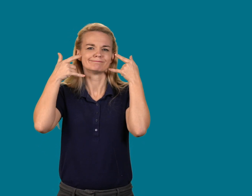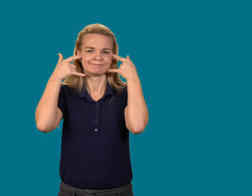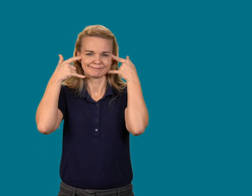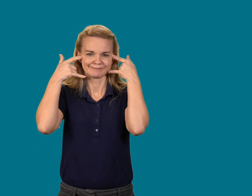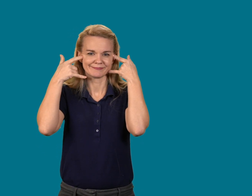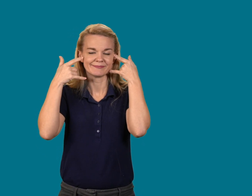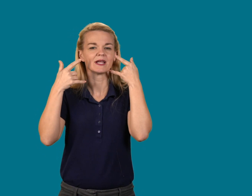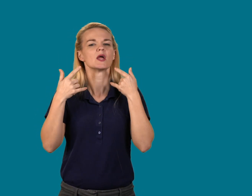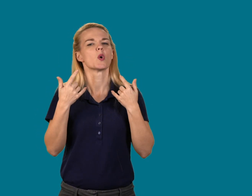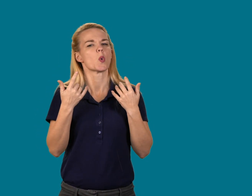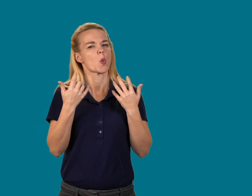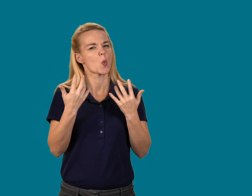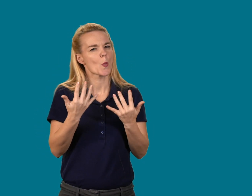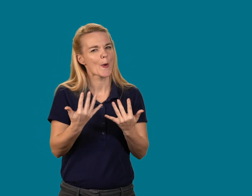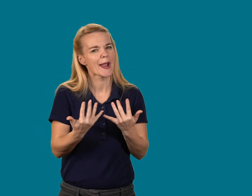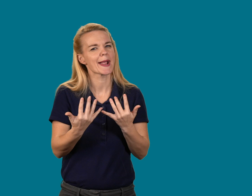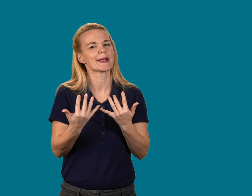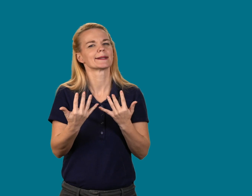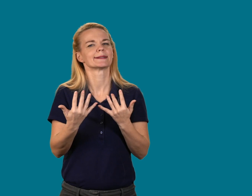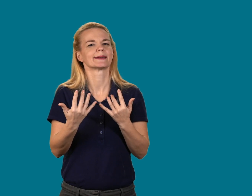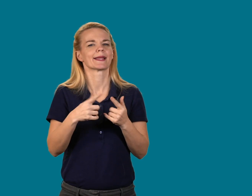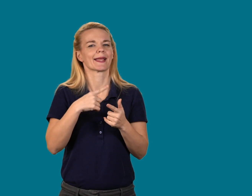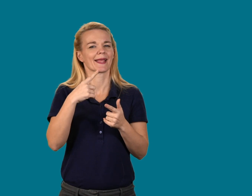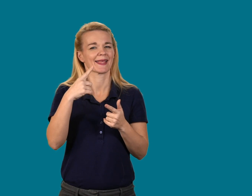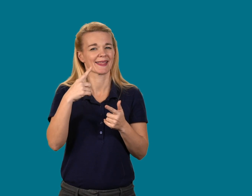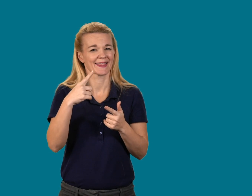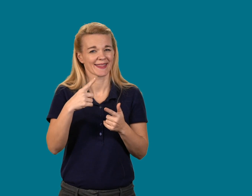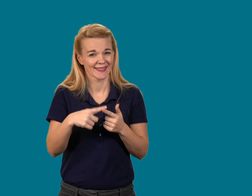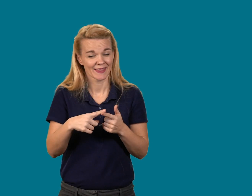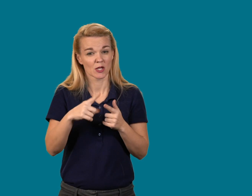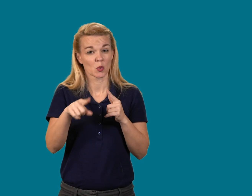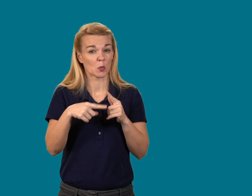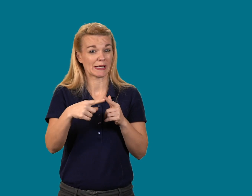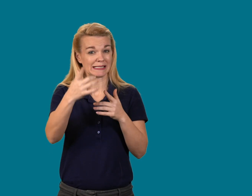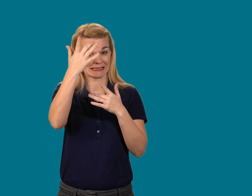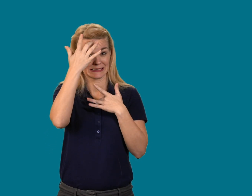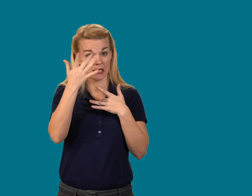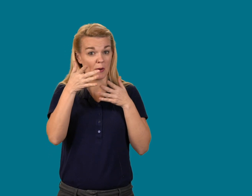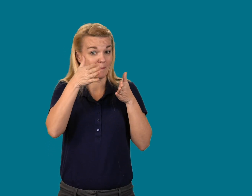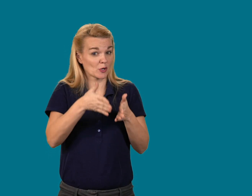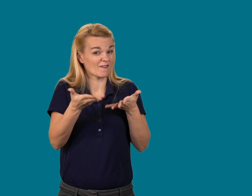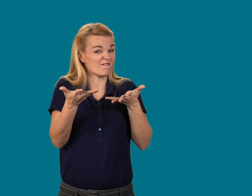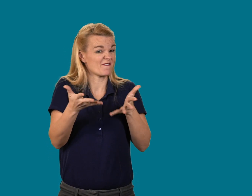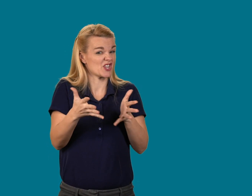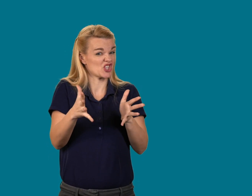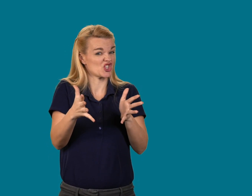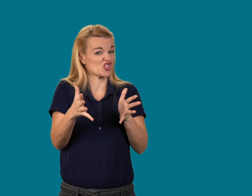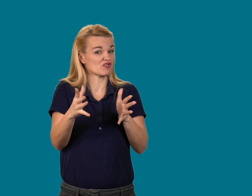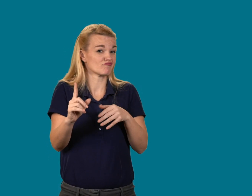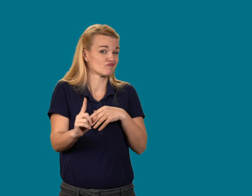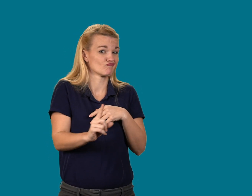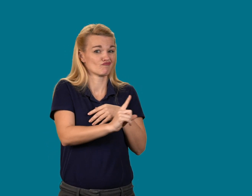and wait as long as possible after the sick person has used the bathroom